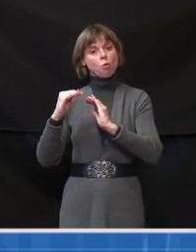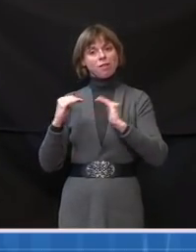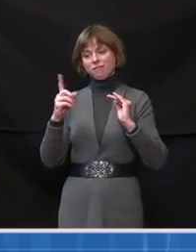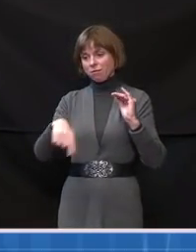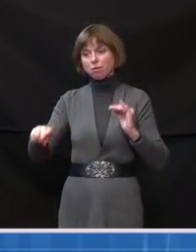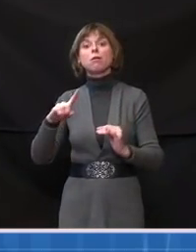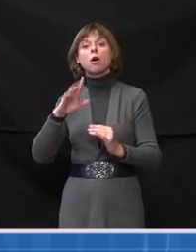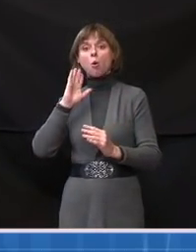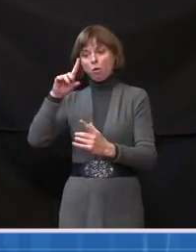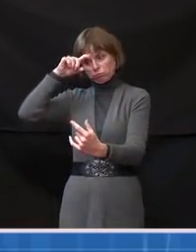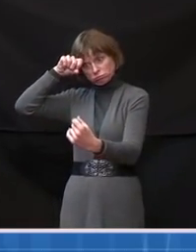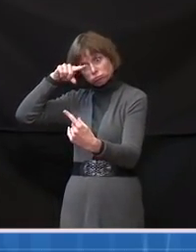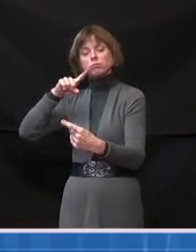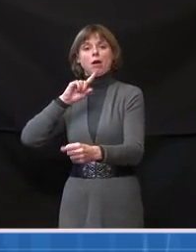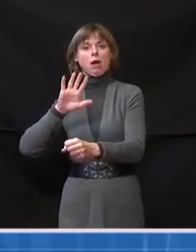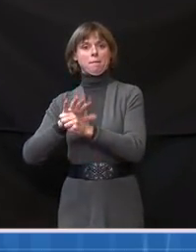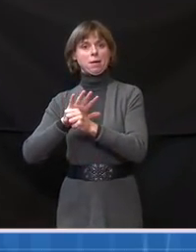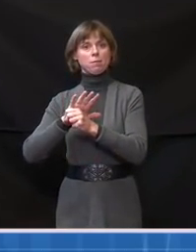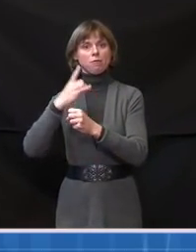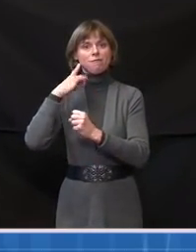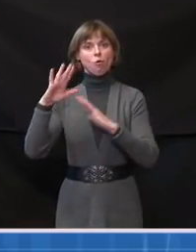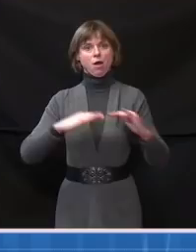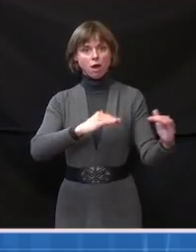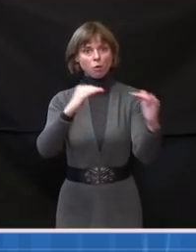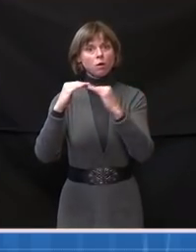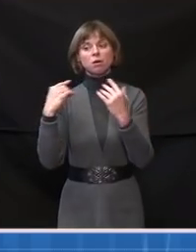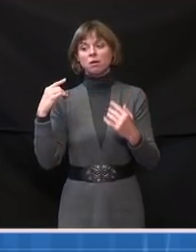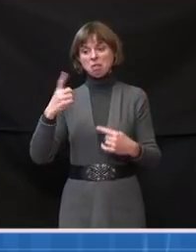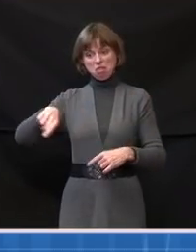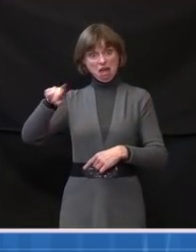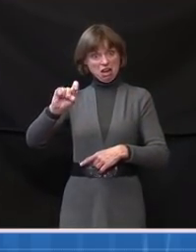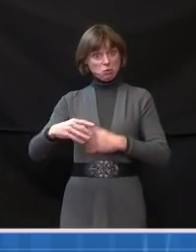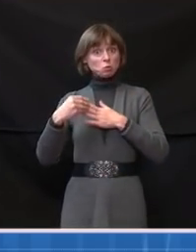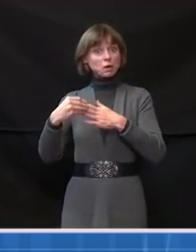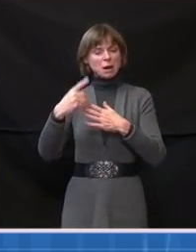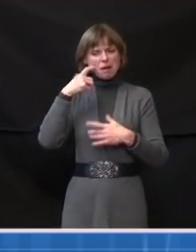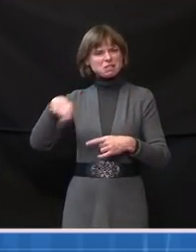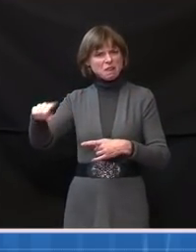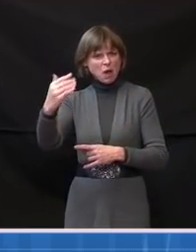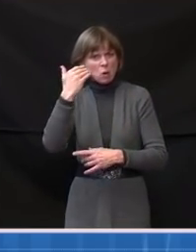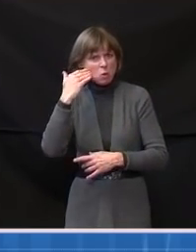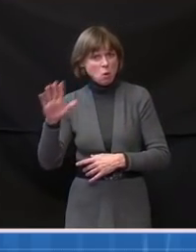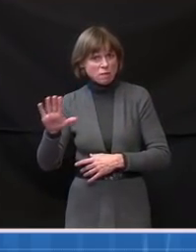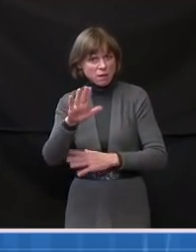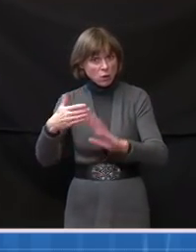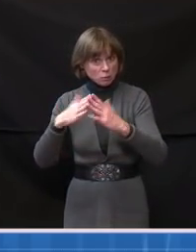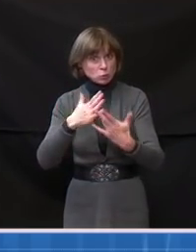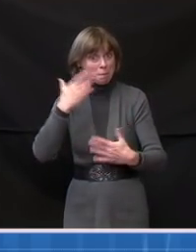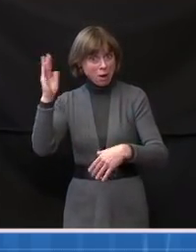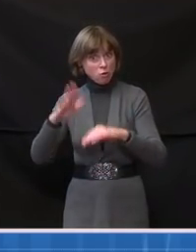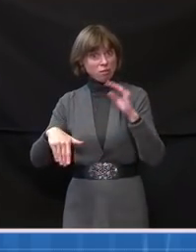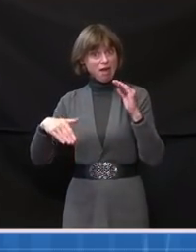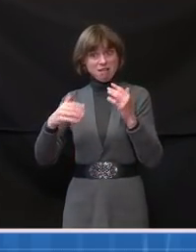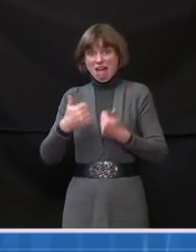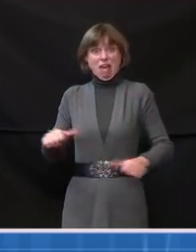They need to lead this work, as they know their communities better than anyone. Through efforts like community vaccination centers